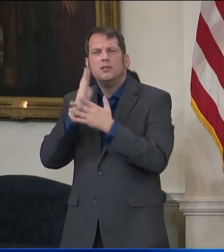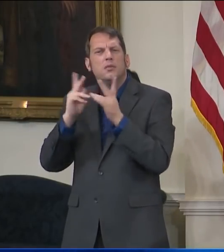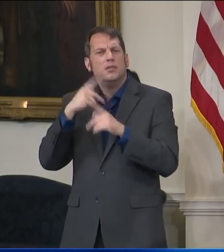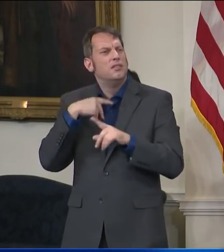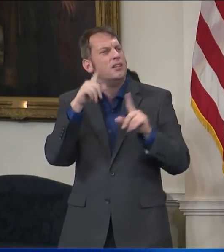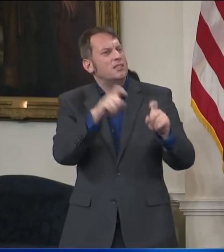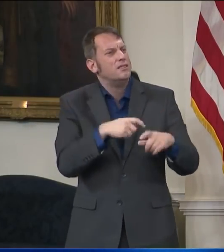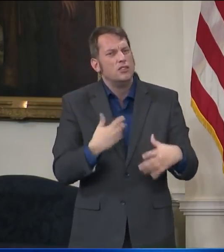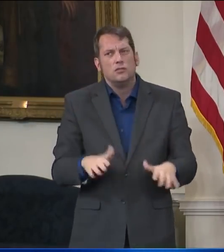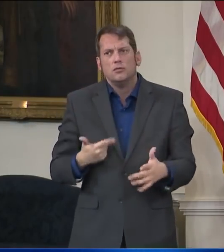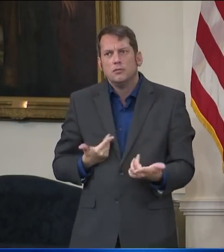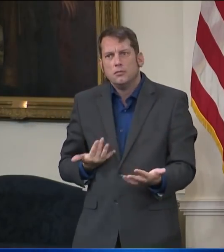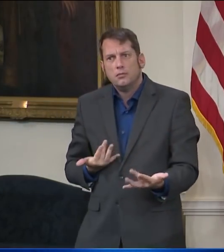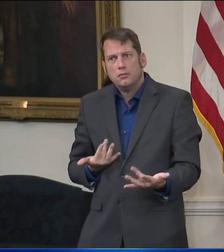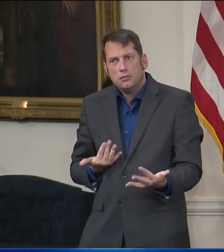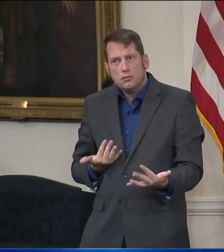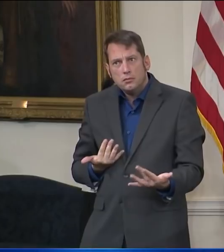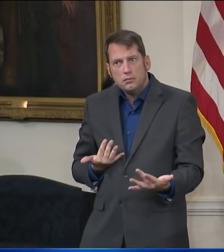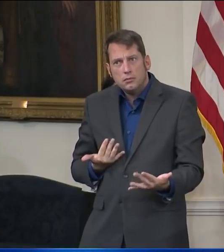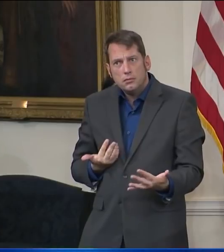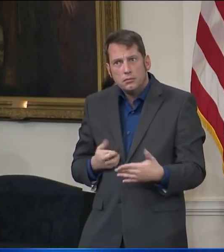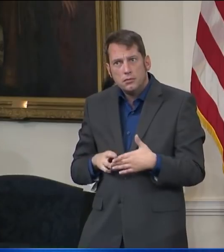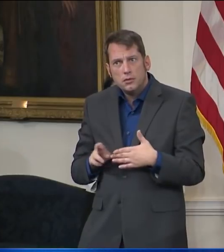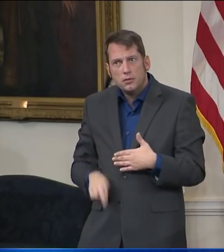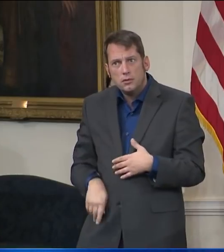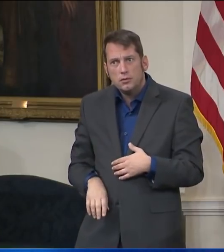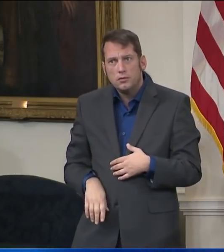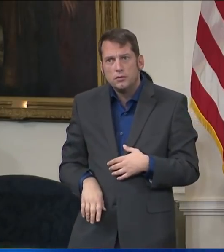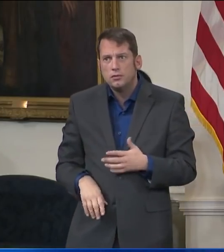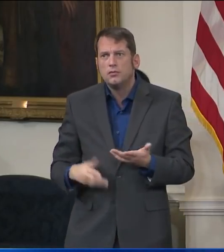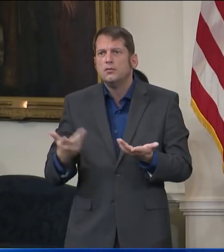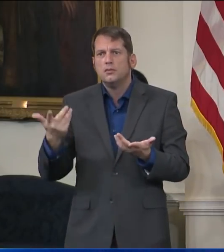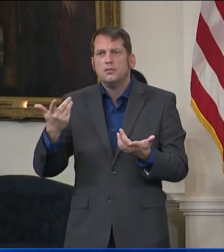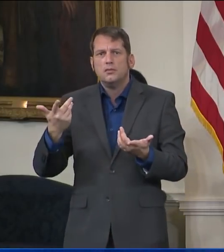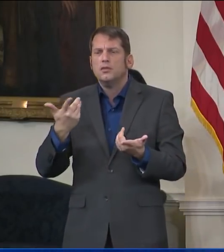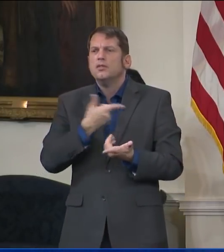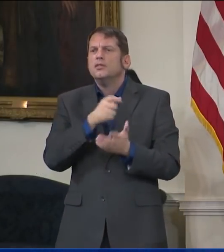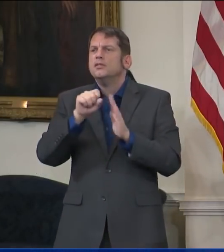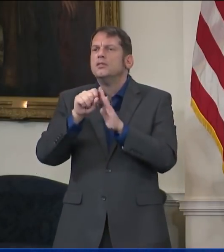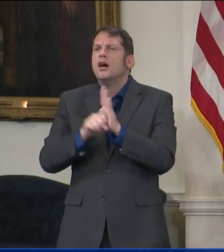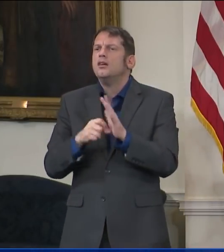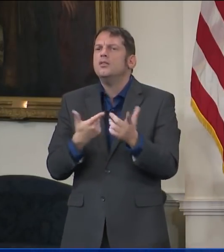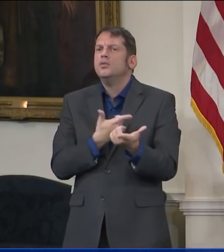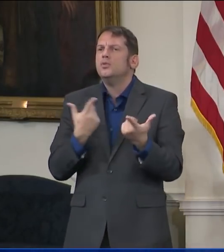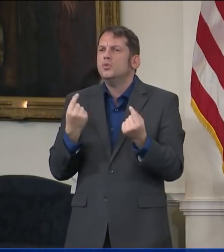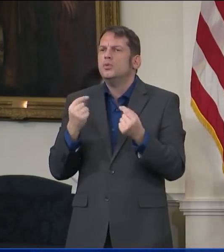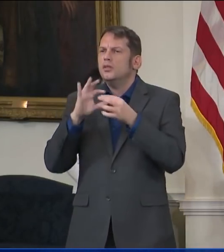SEEING SOME DELAYS.